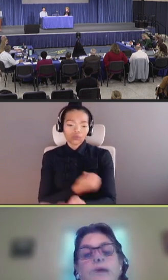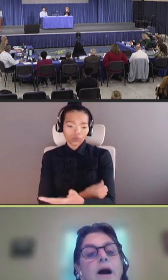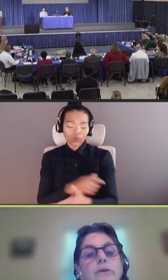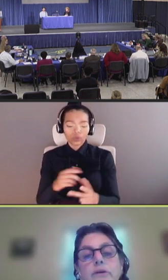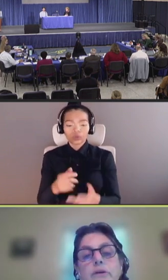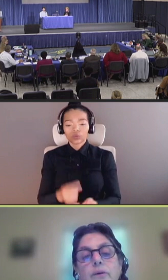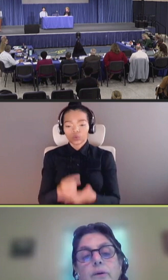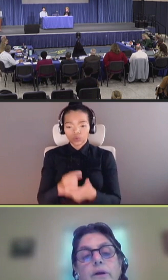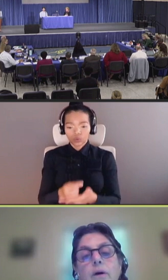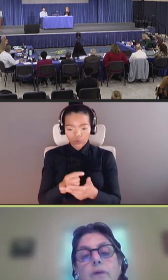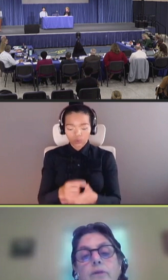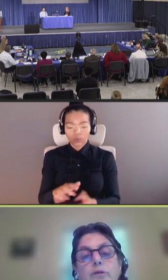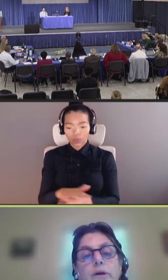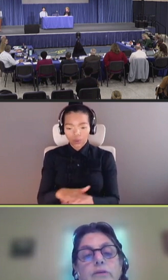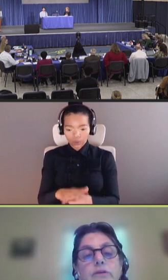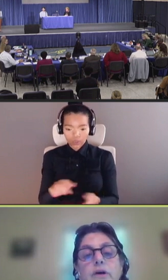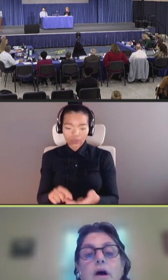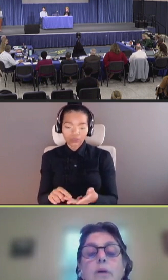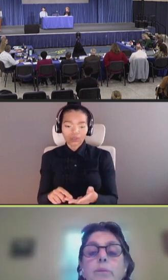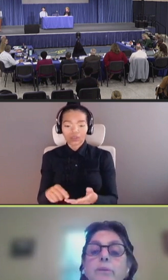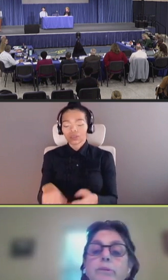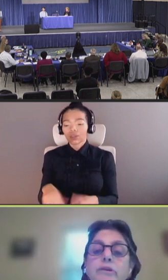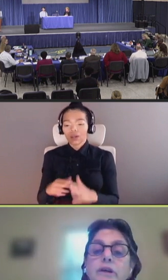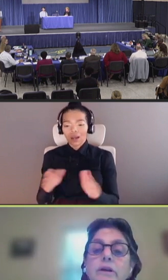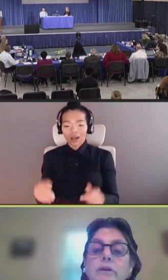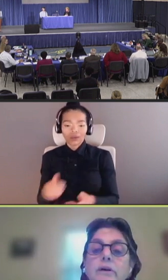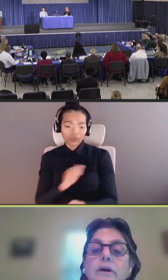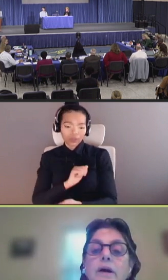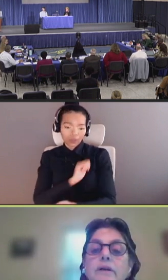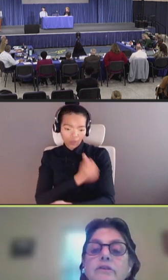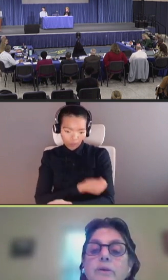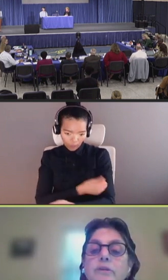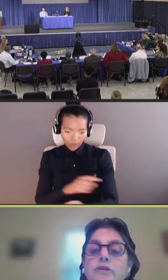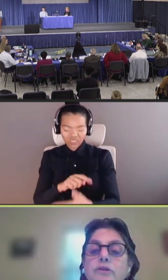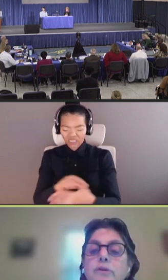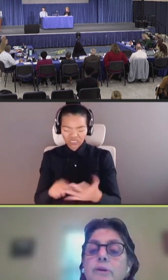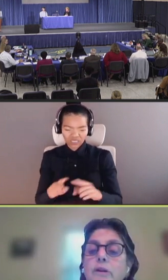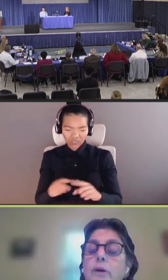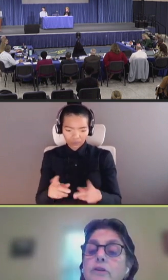housing authority, all those places. But in particular, in substance treatment locations,